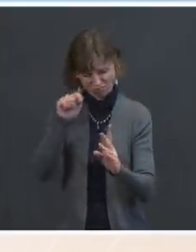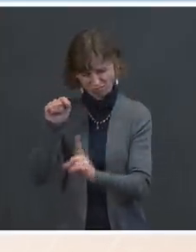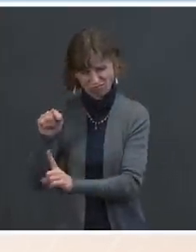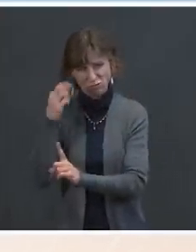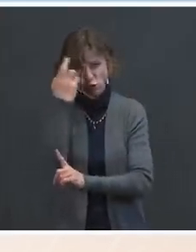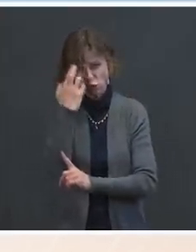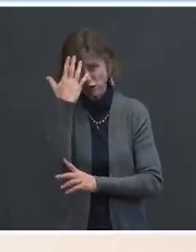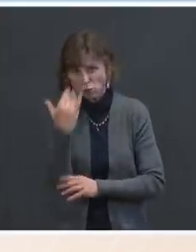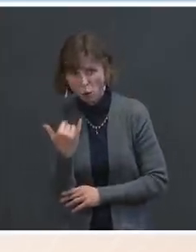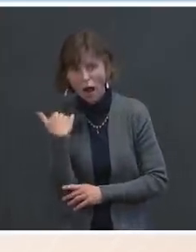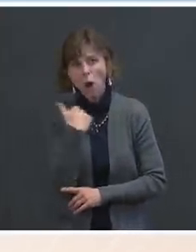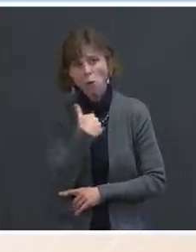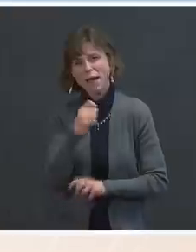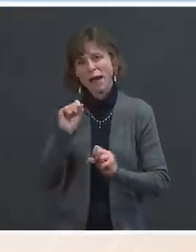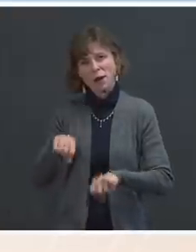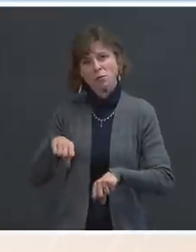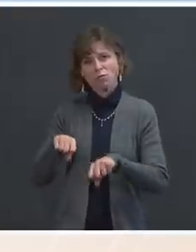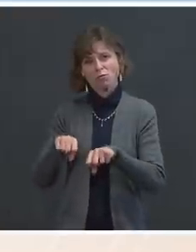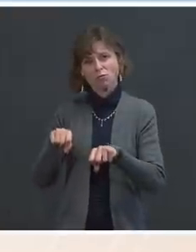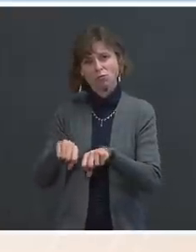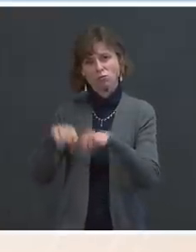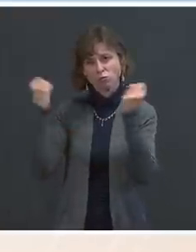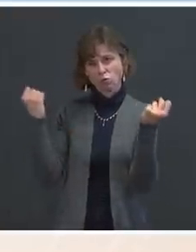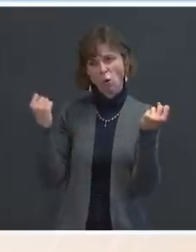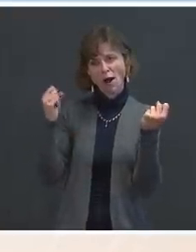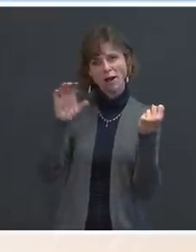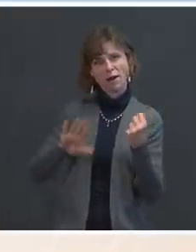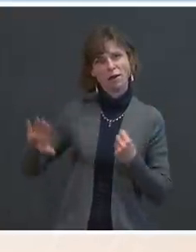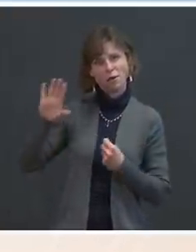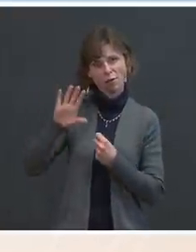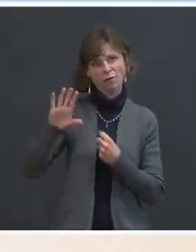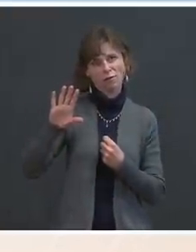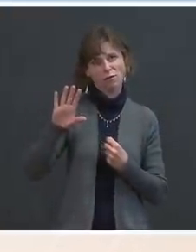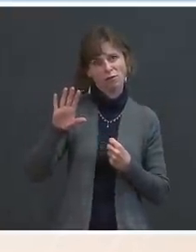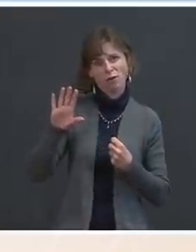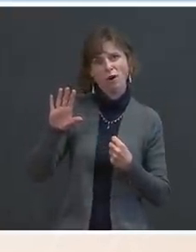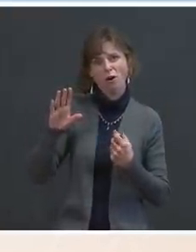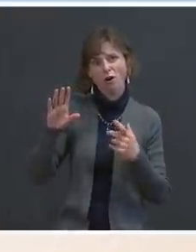who clearly would prefer to stay in their countries and provide a better future for their children.